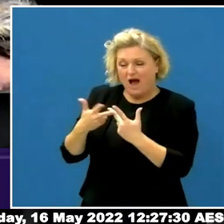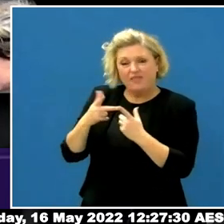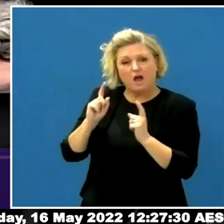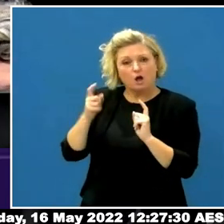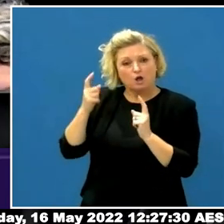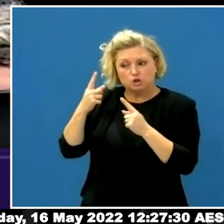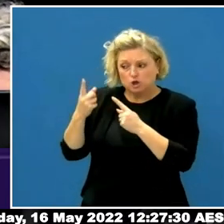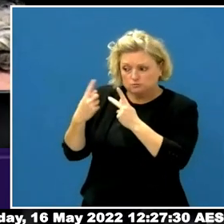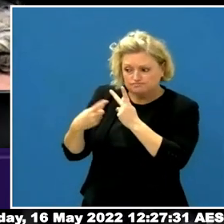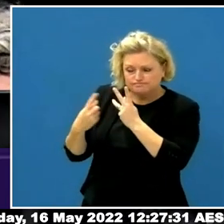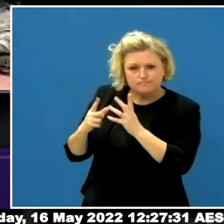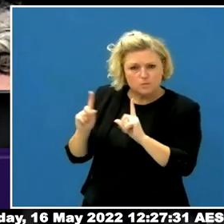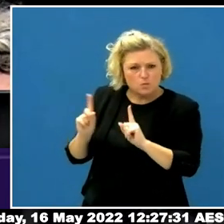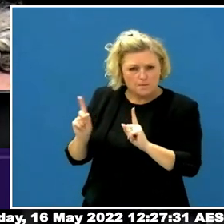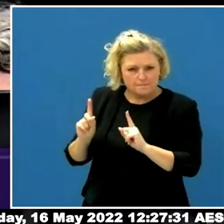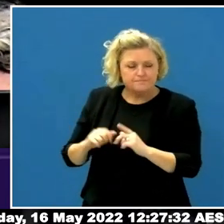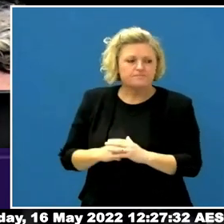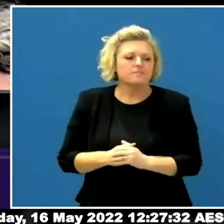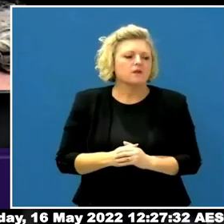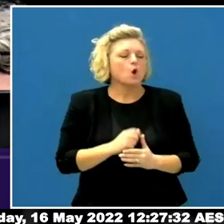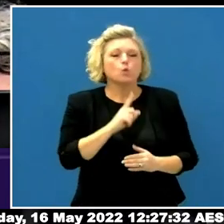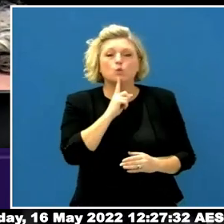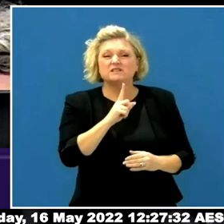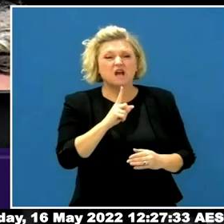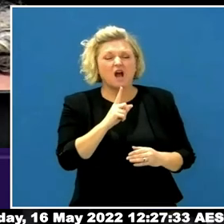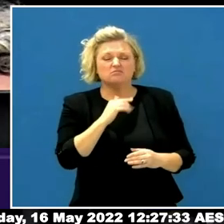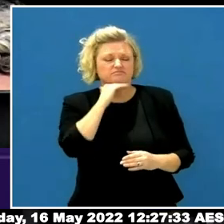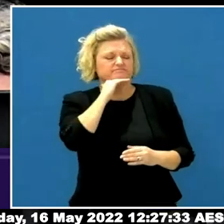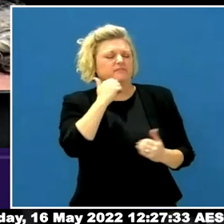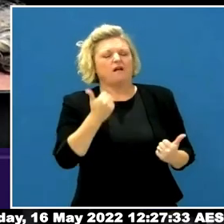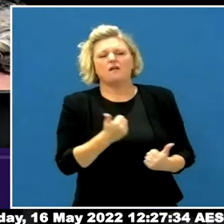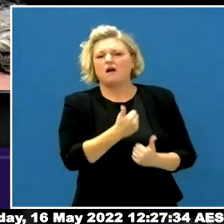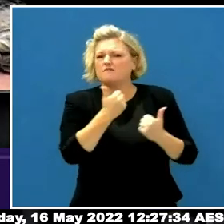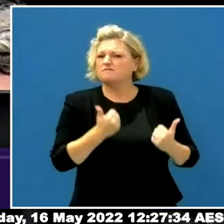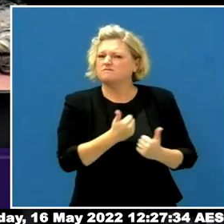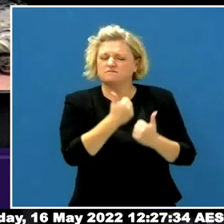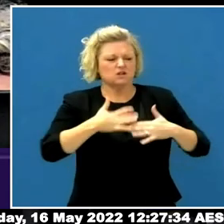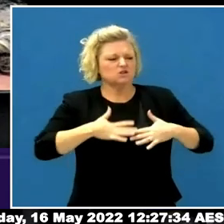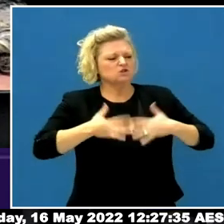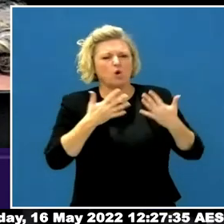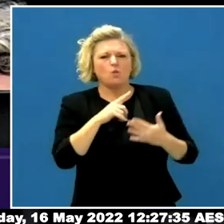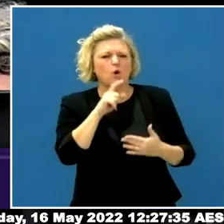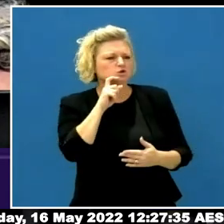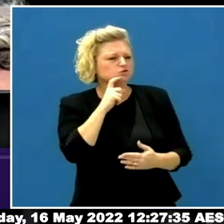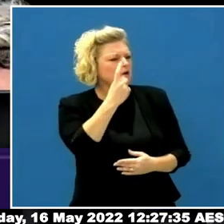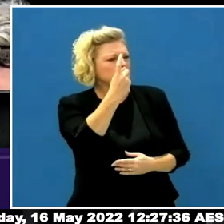Just that we didn't want strangers coming to the house to do - Personal care.